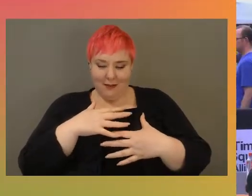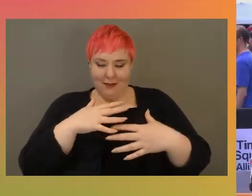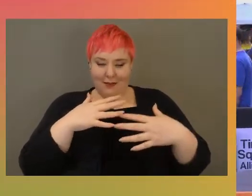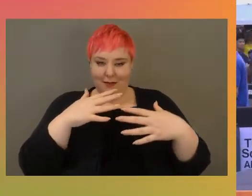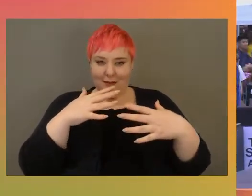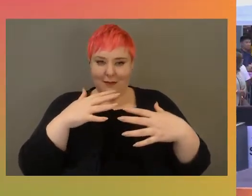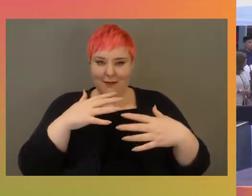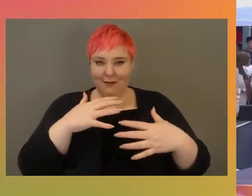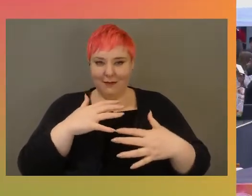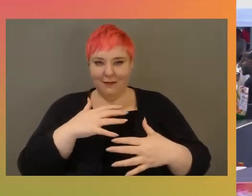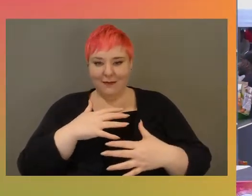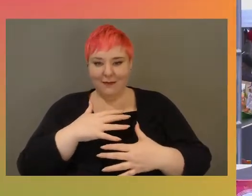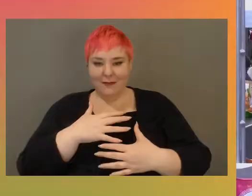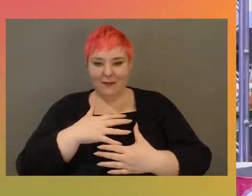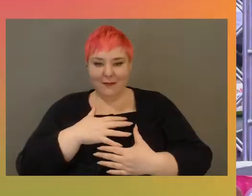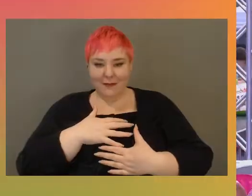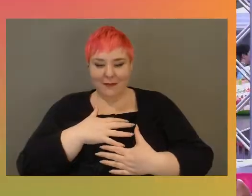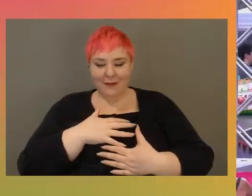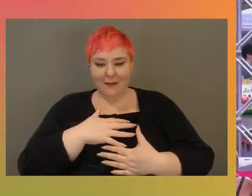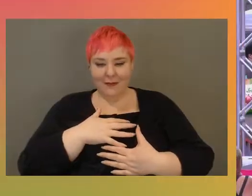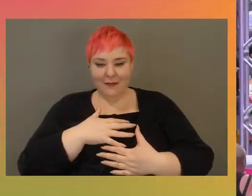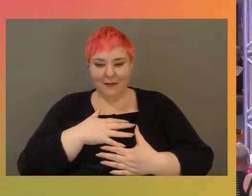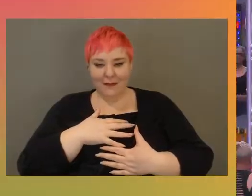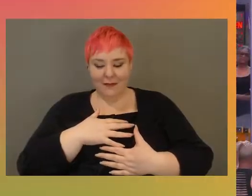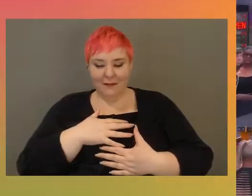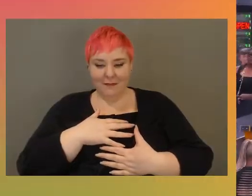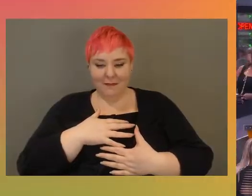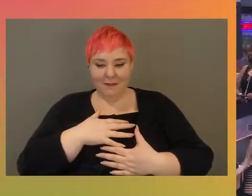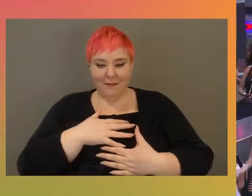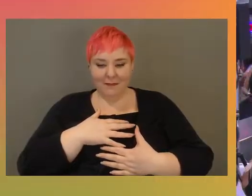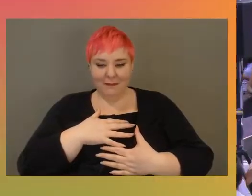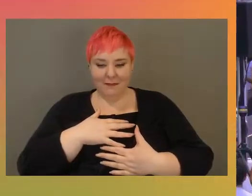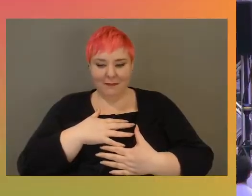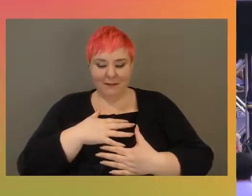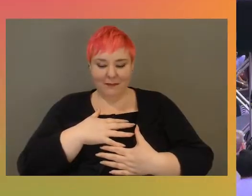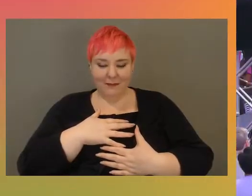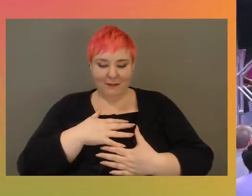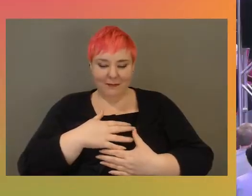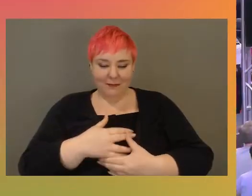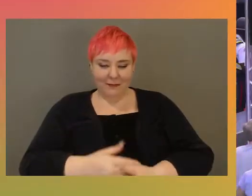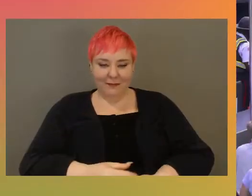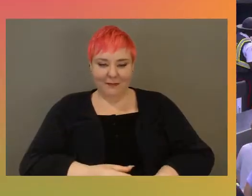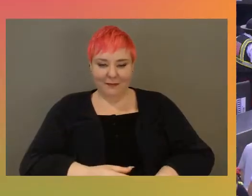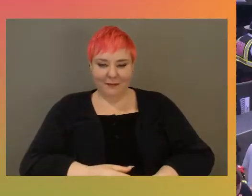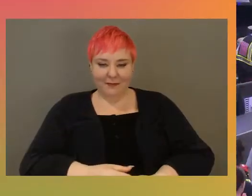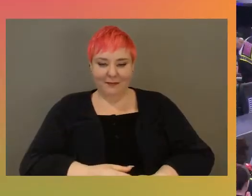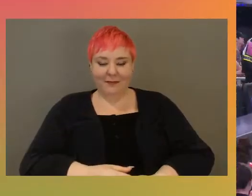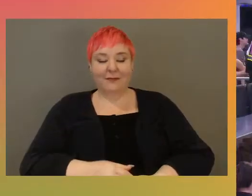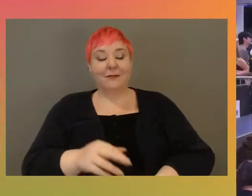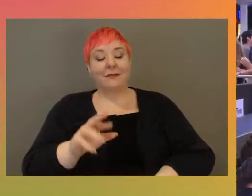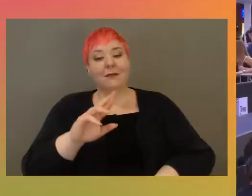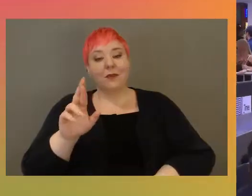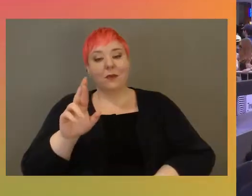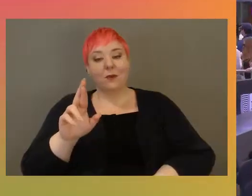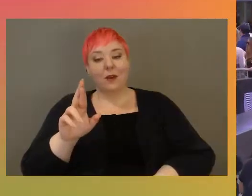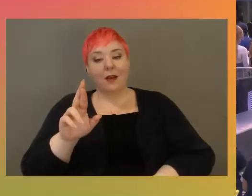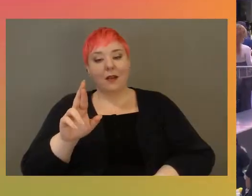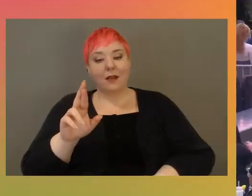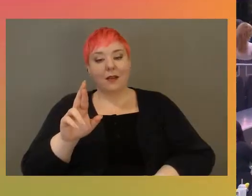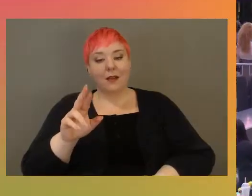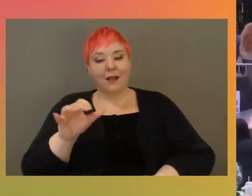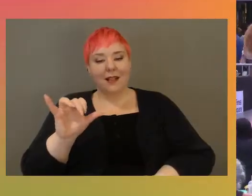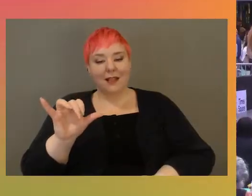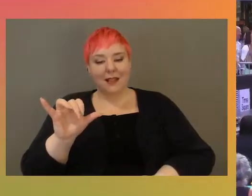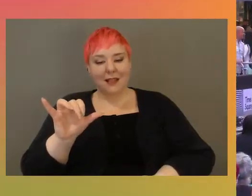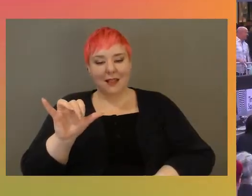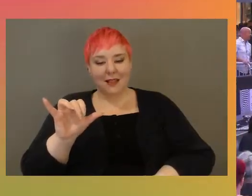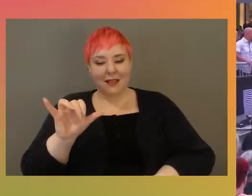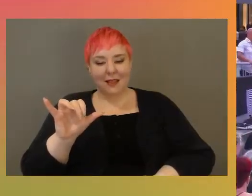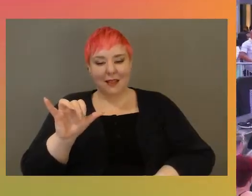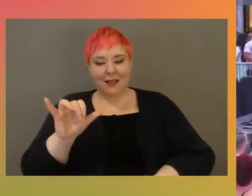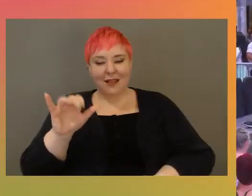STRING OF YOUR SPINE.